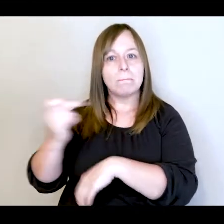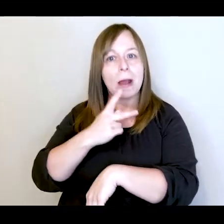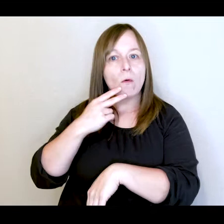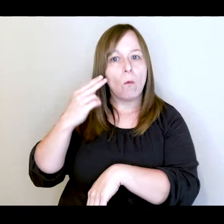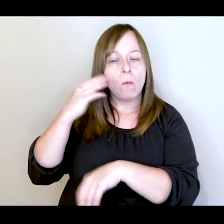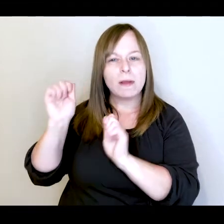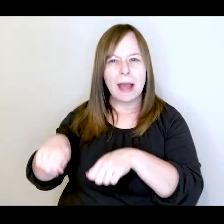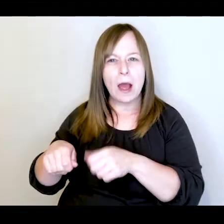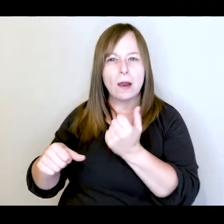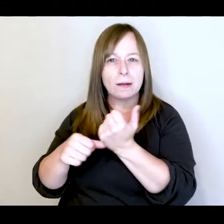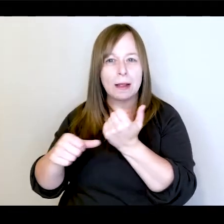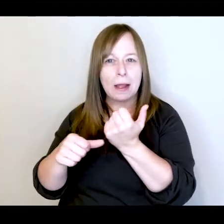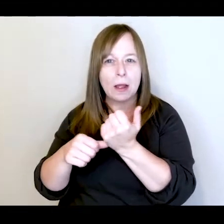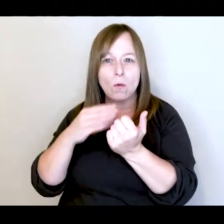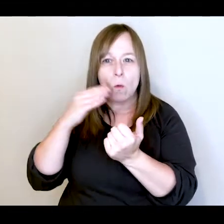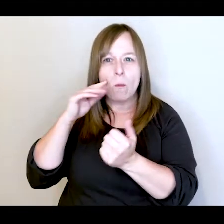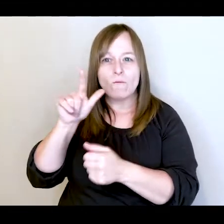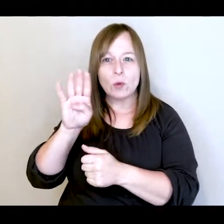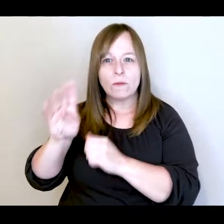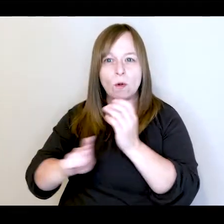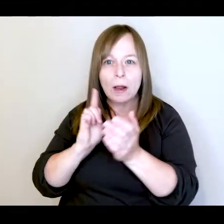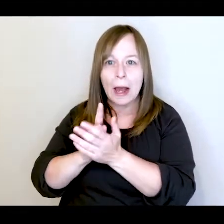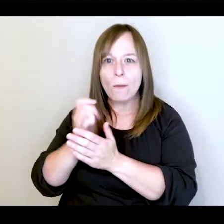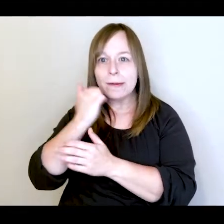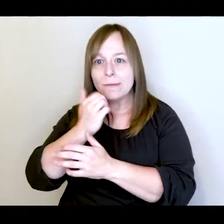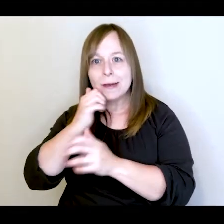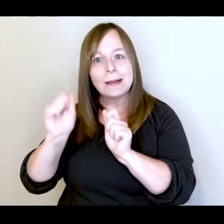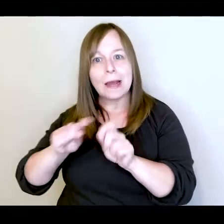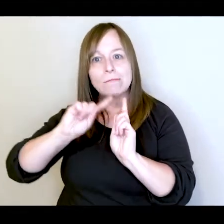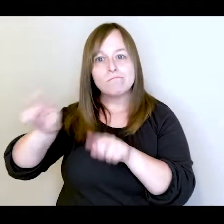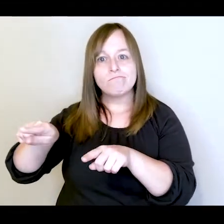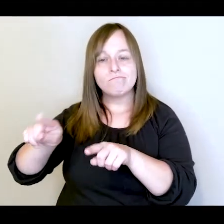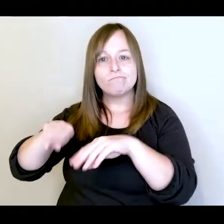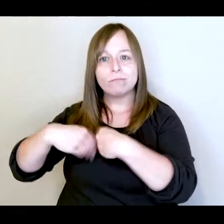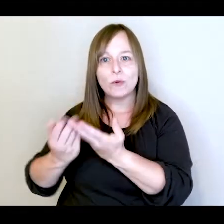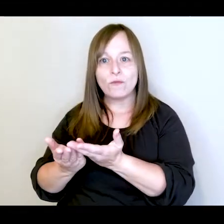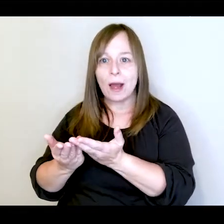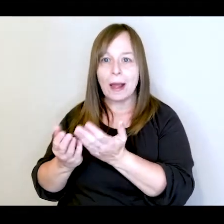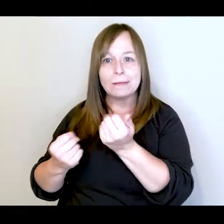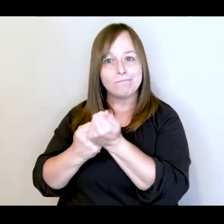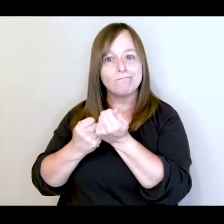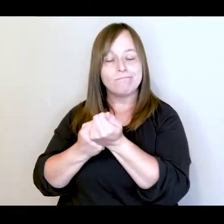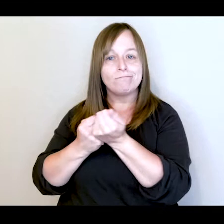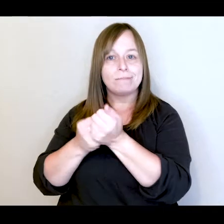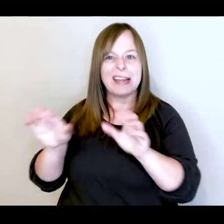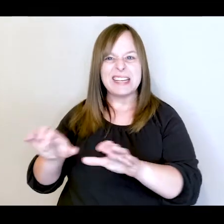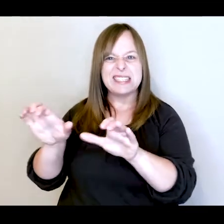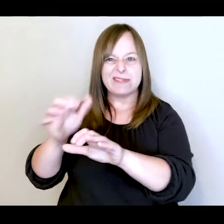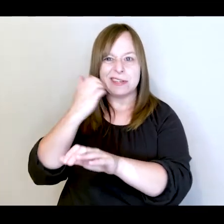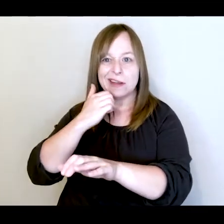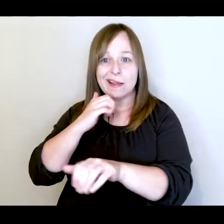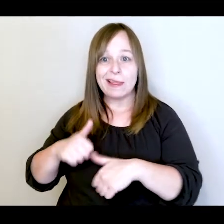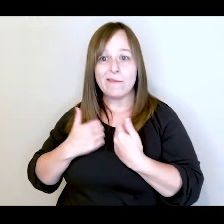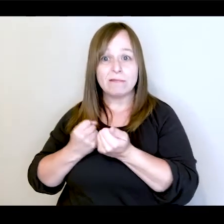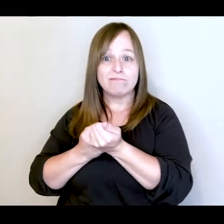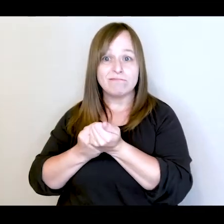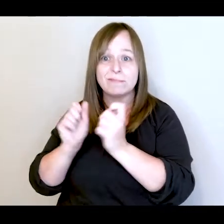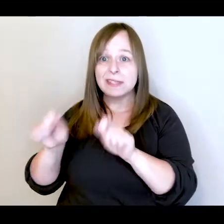There's home aides can come for up to 24 hours a day and provide that activities of daily living.